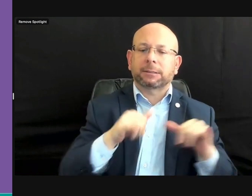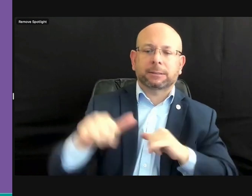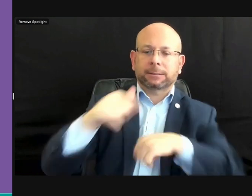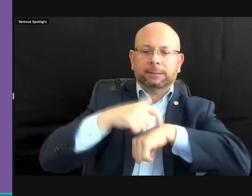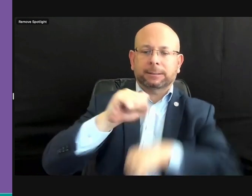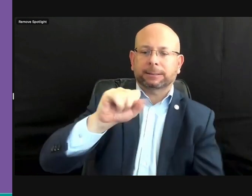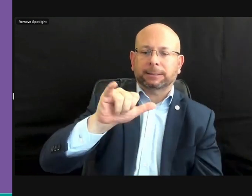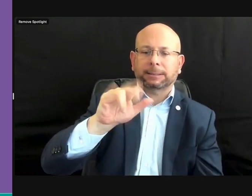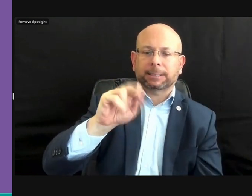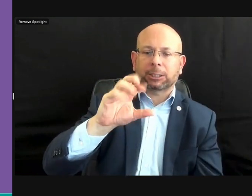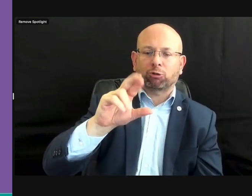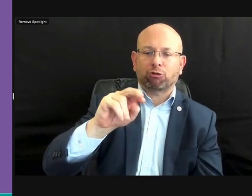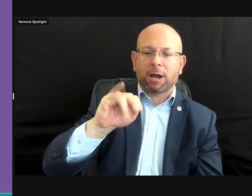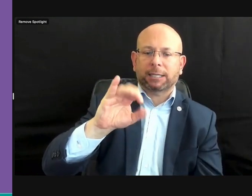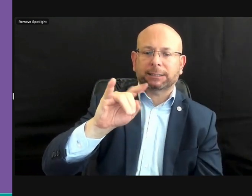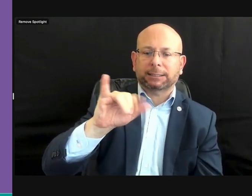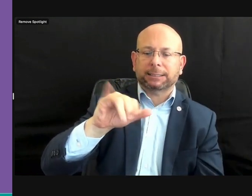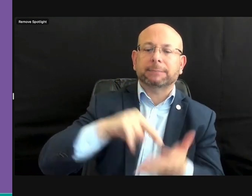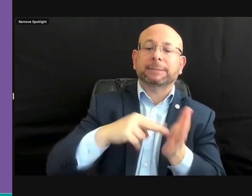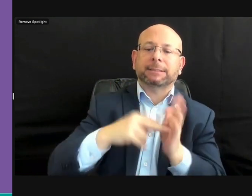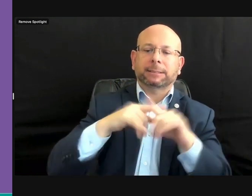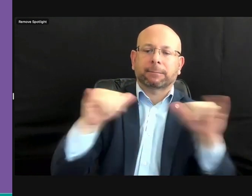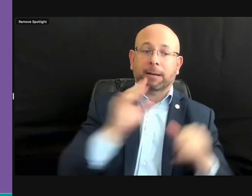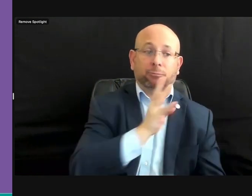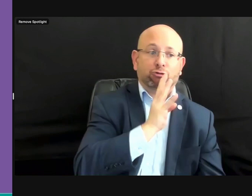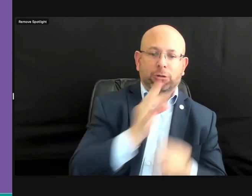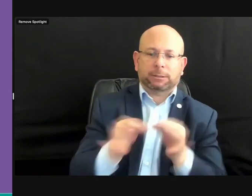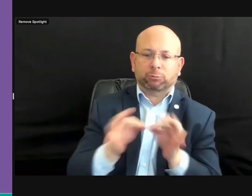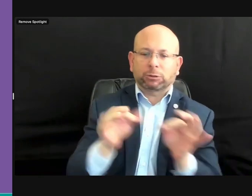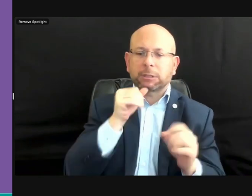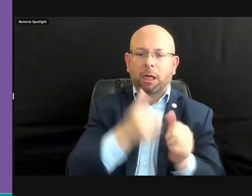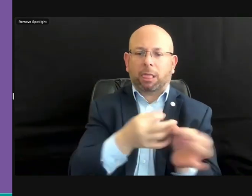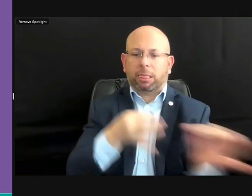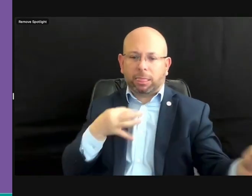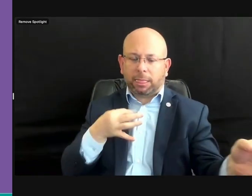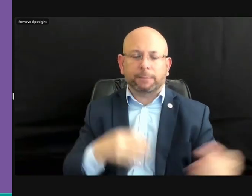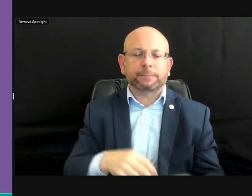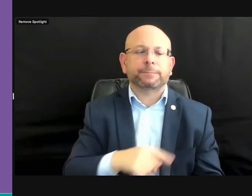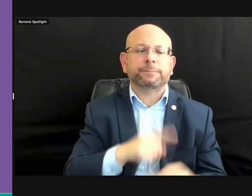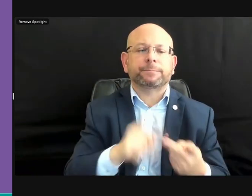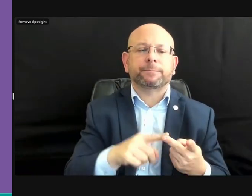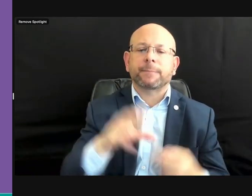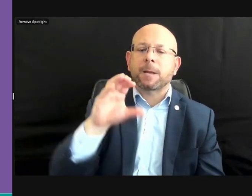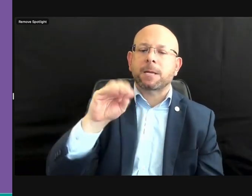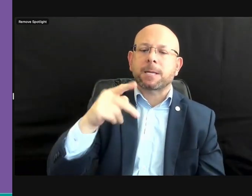In other words, the captions must match the timing of the spoken portions without huge delays.